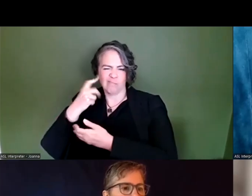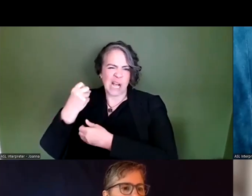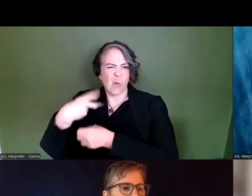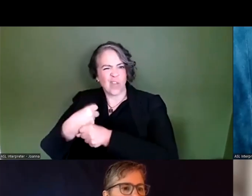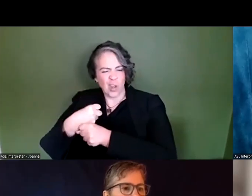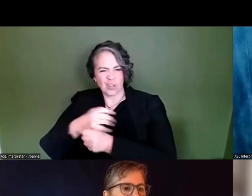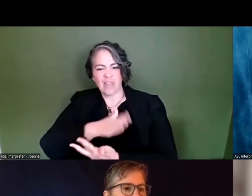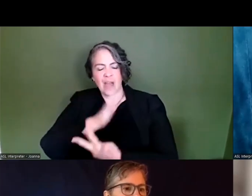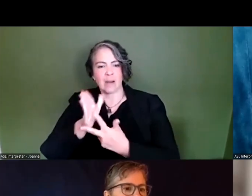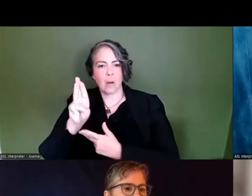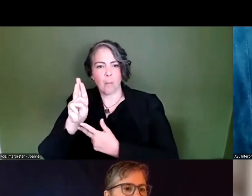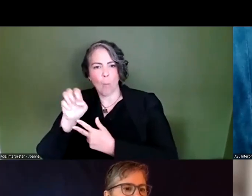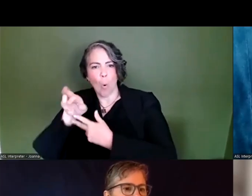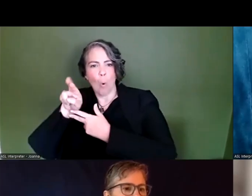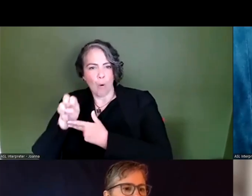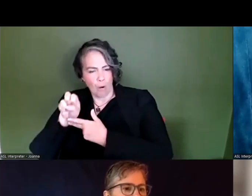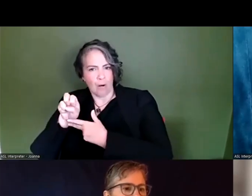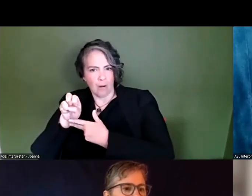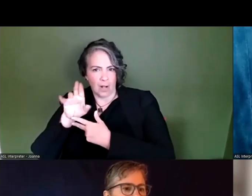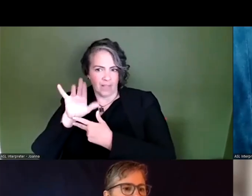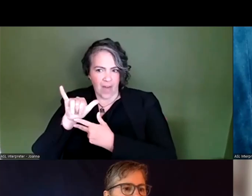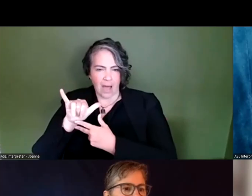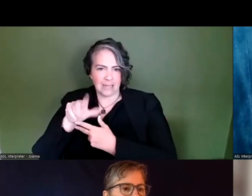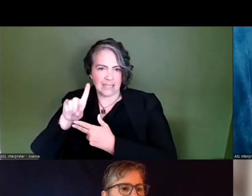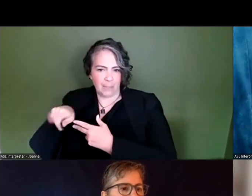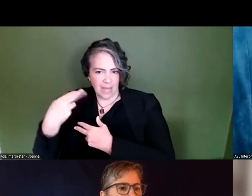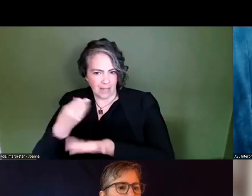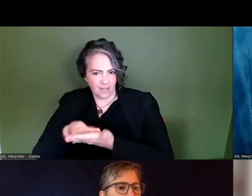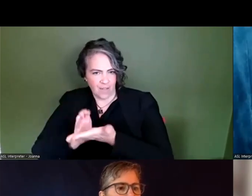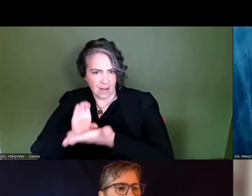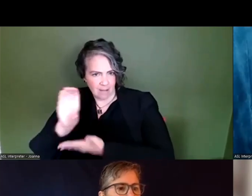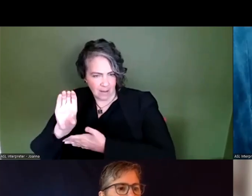of funding from the Department of Public Health. I, you know, sought out those relationships,